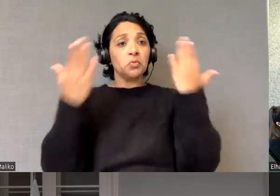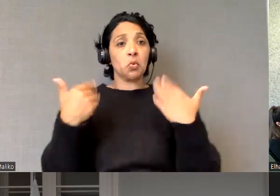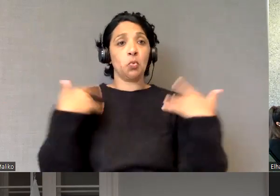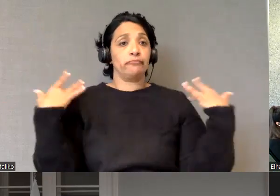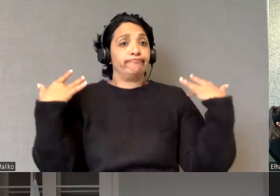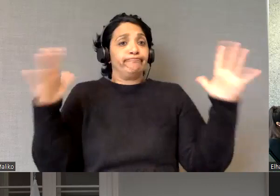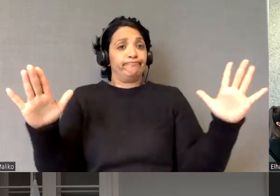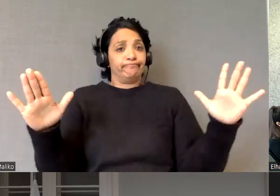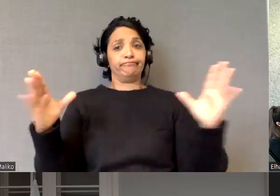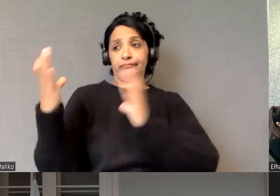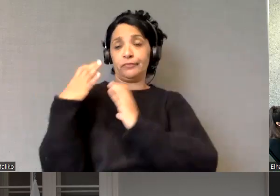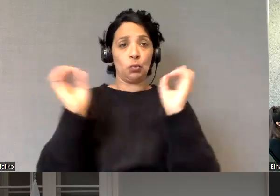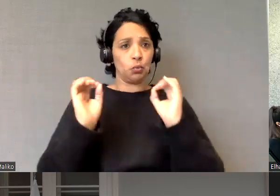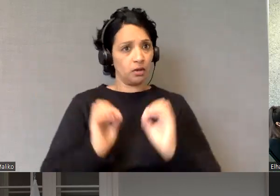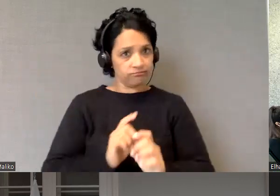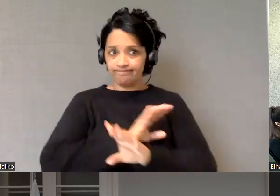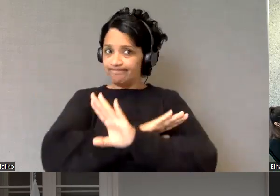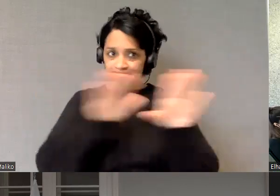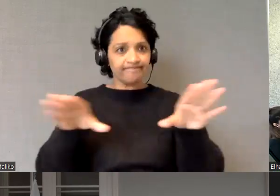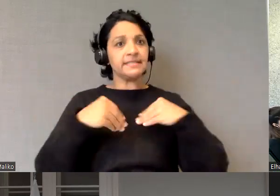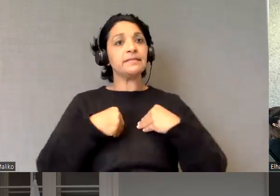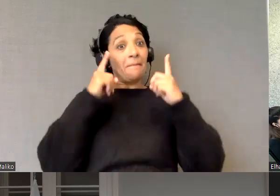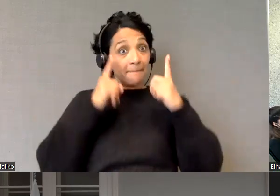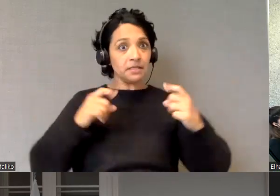of them to create an action. And this will go to some of the recommendations